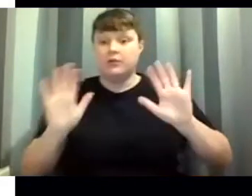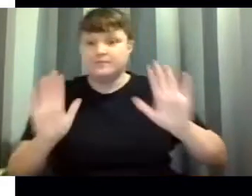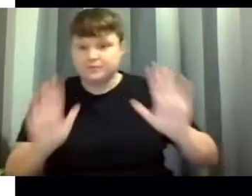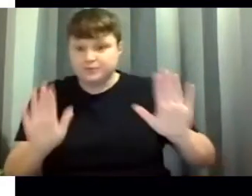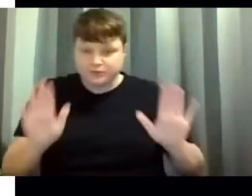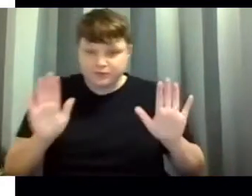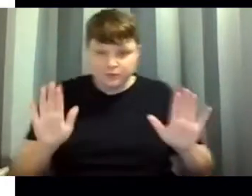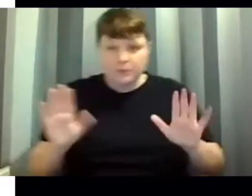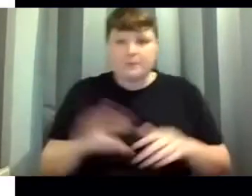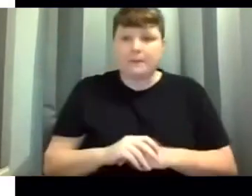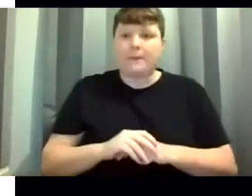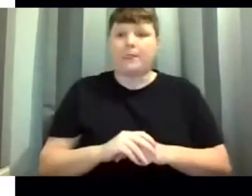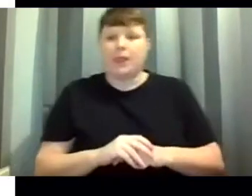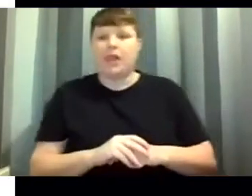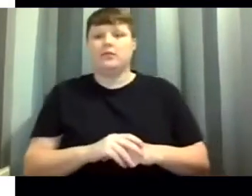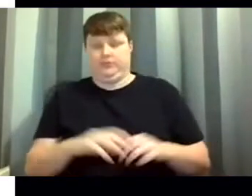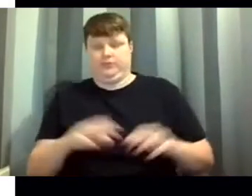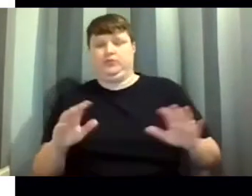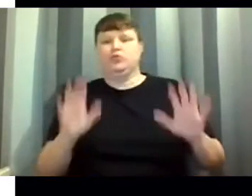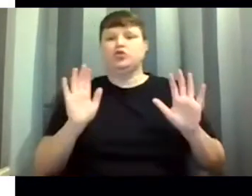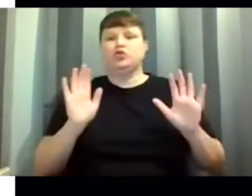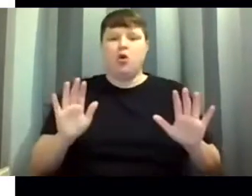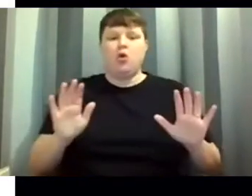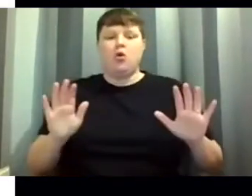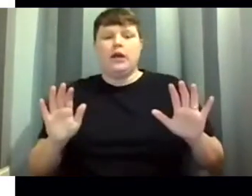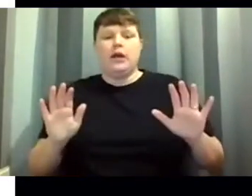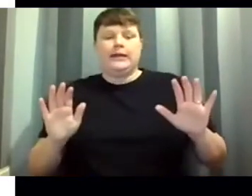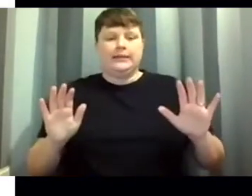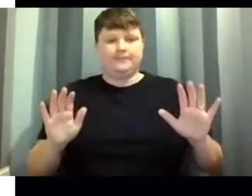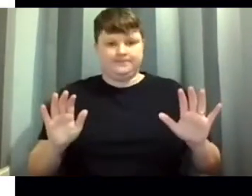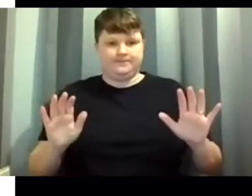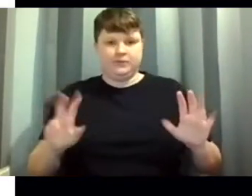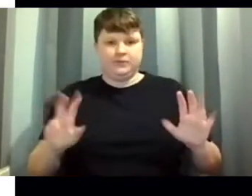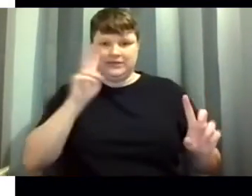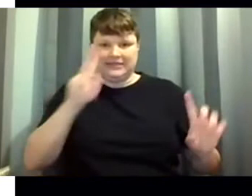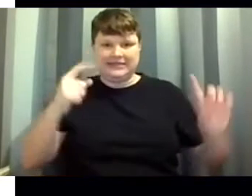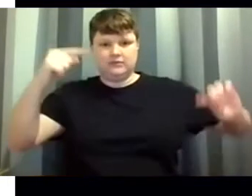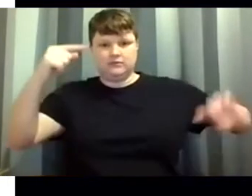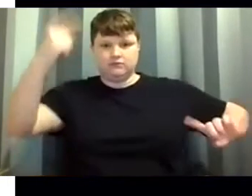our wave (which is good too). So, what we happen to have here is an updraft, then a downdraft, a